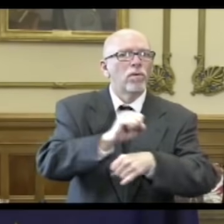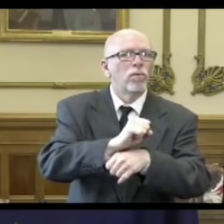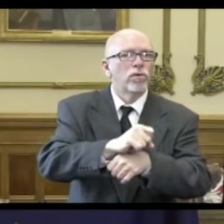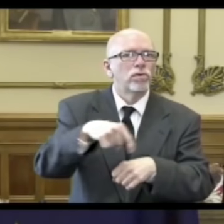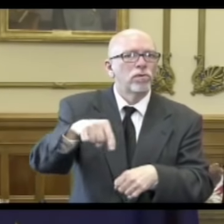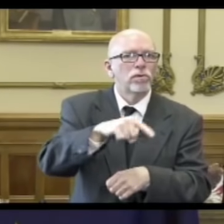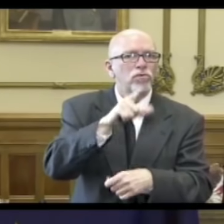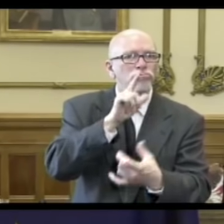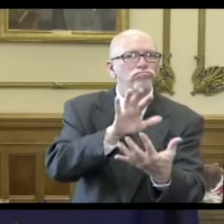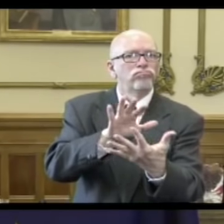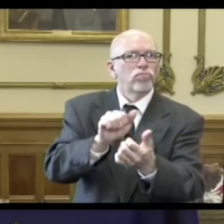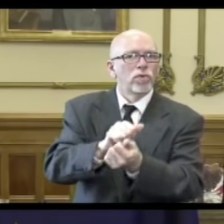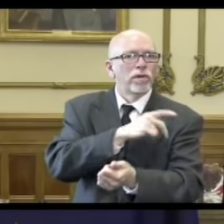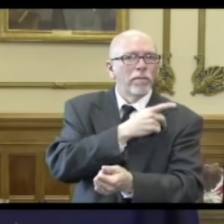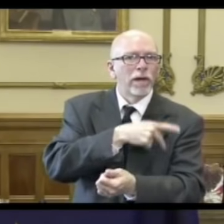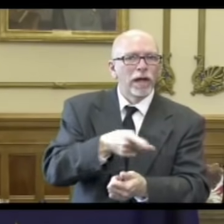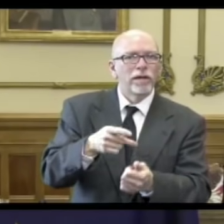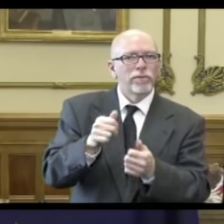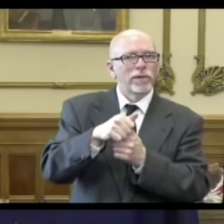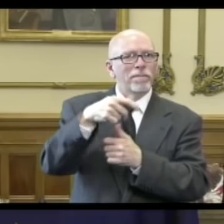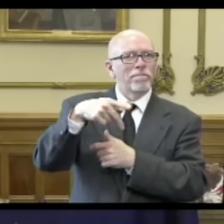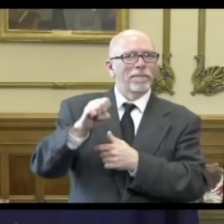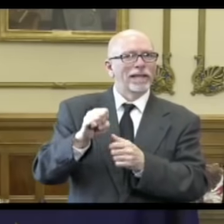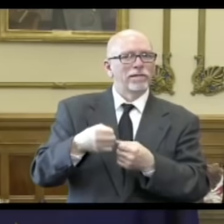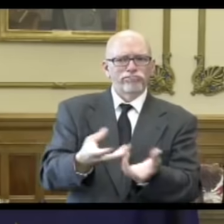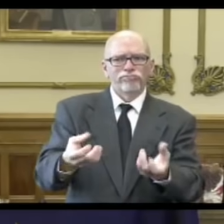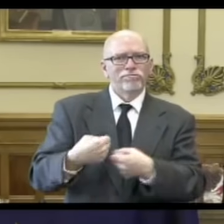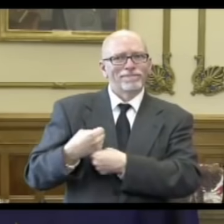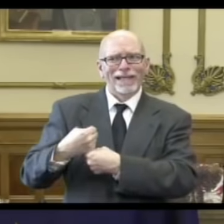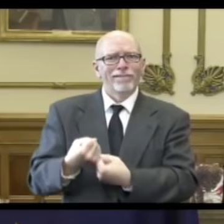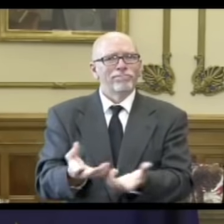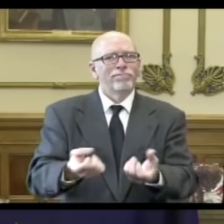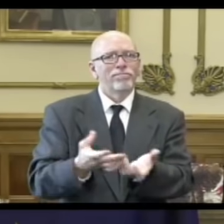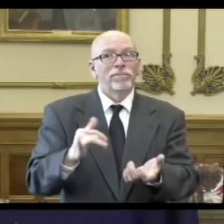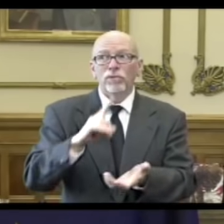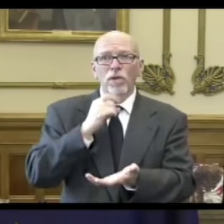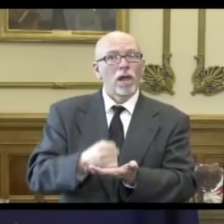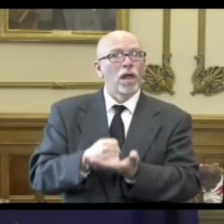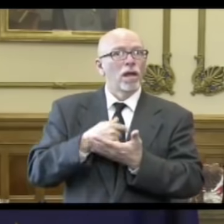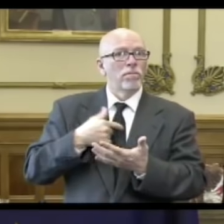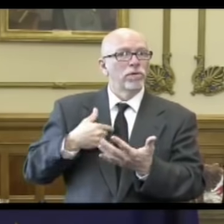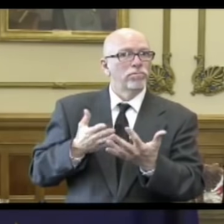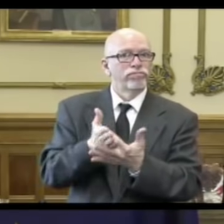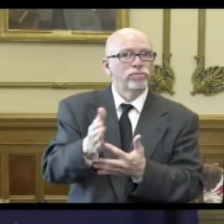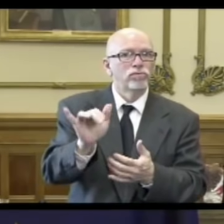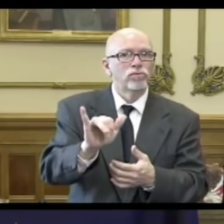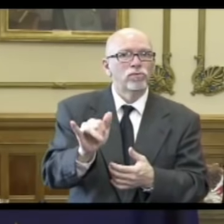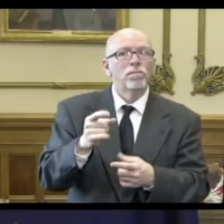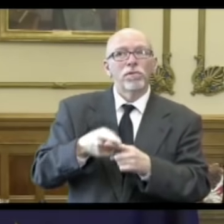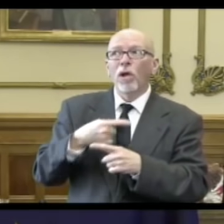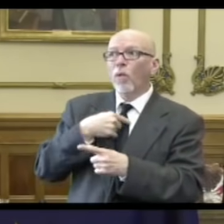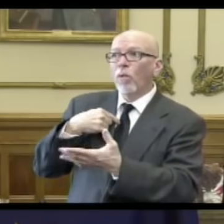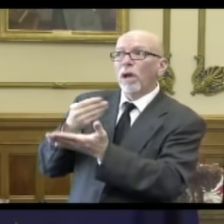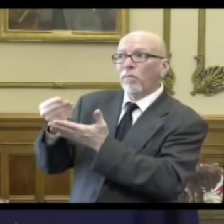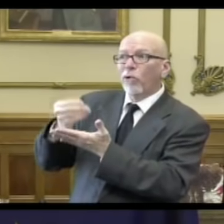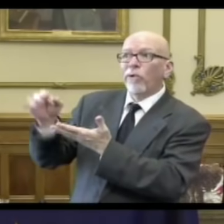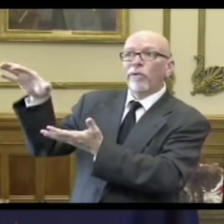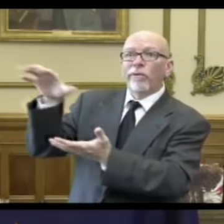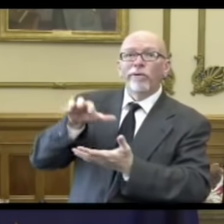THEY STARTED MAKING PPE THEMSELVES AND SUPPLYING HOSPITALS AND SUPPLYING GROCERY STORES AND SUPPLYING